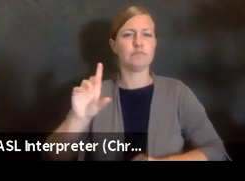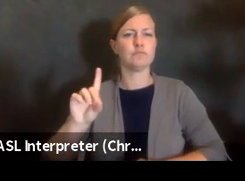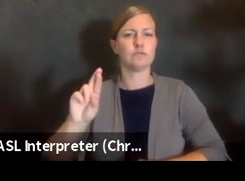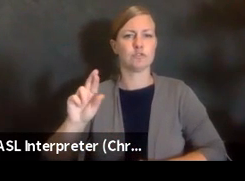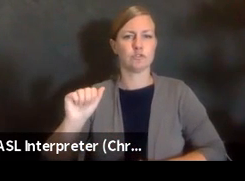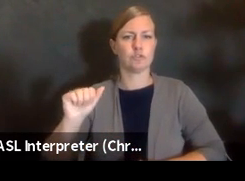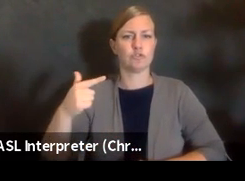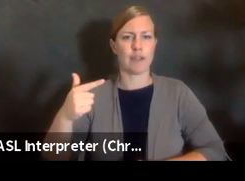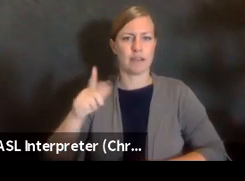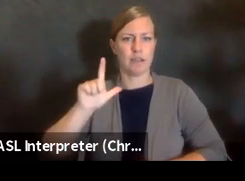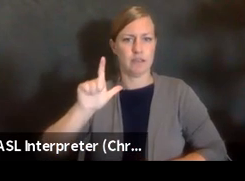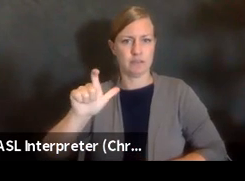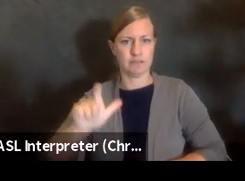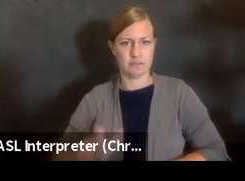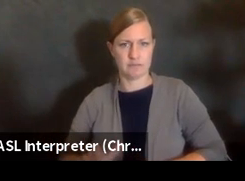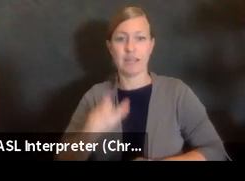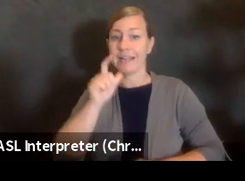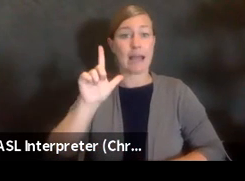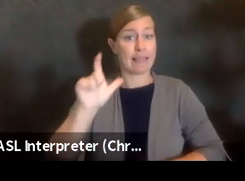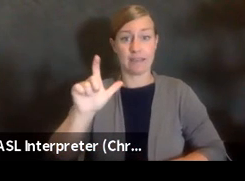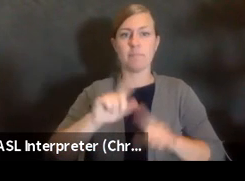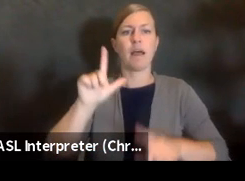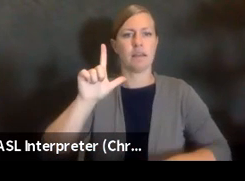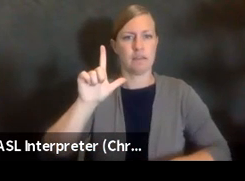Jeff Crawford: You can also grab assignments and move them into different topics,